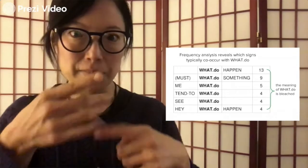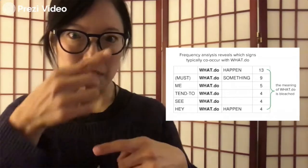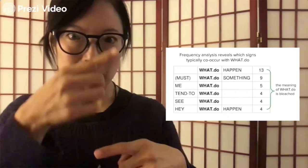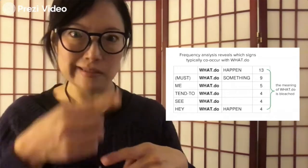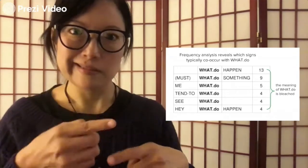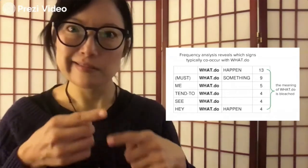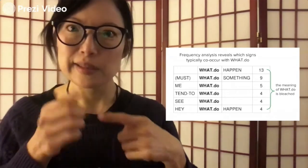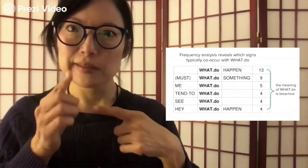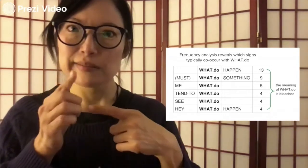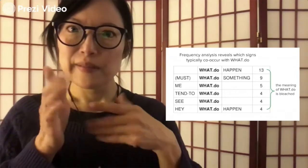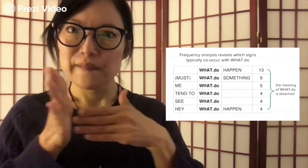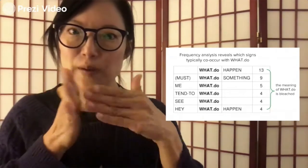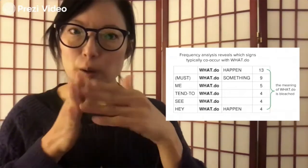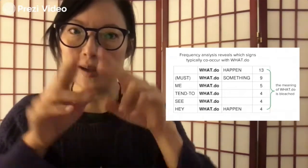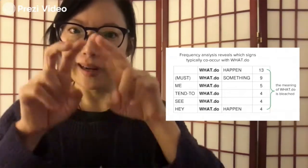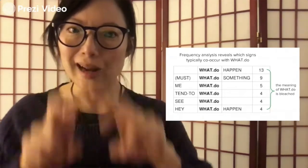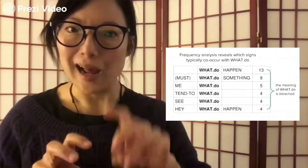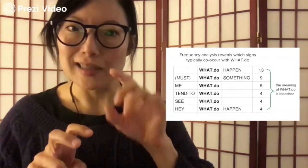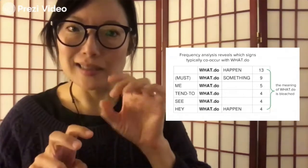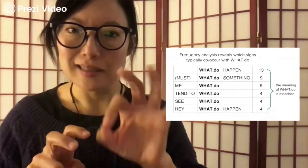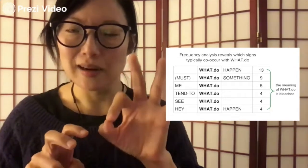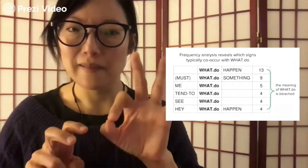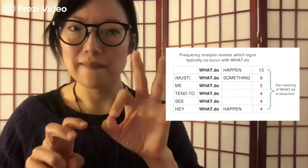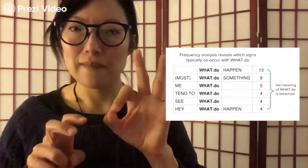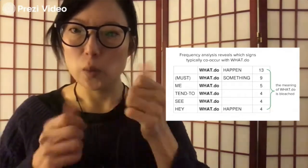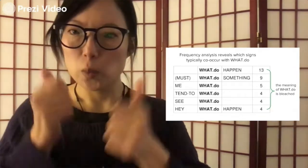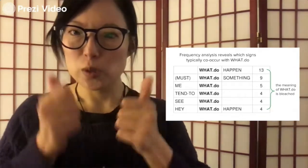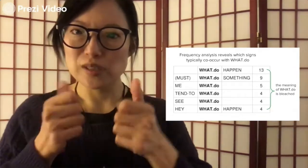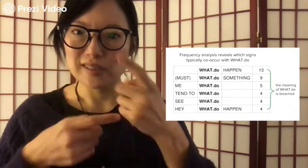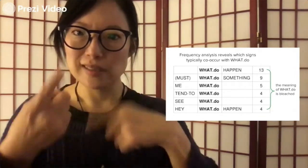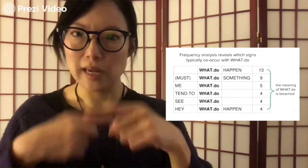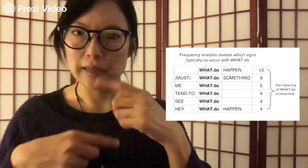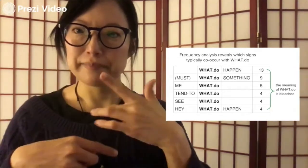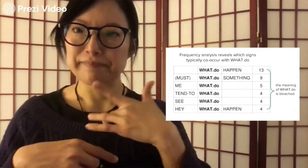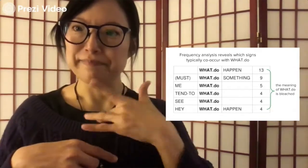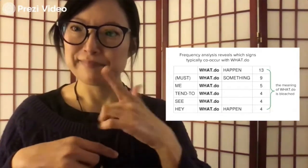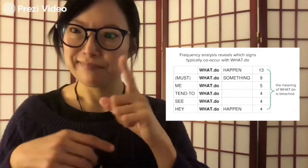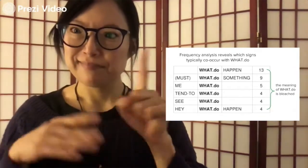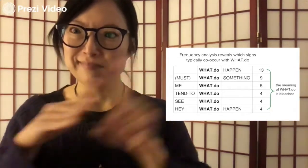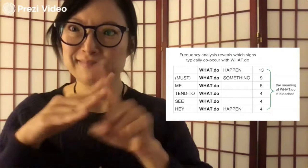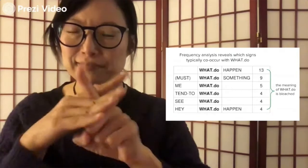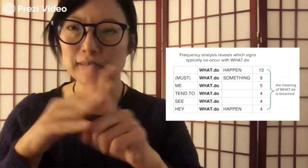This table shows the frequency analysis of which signs tend to